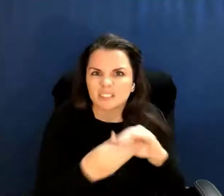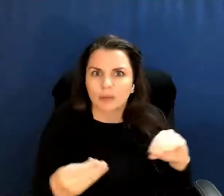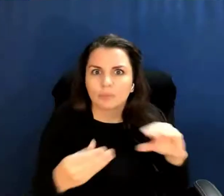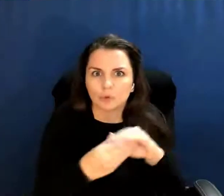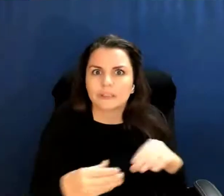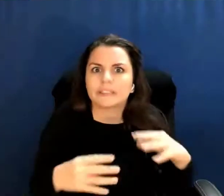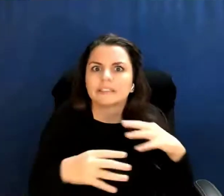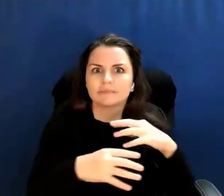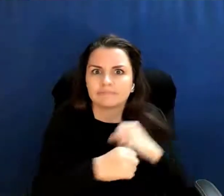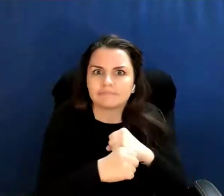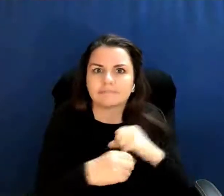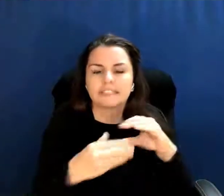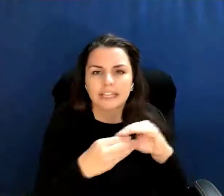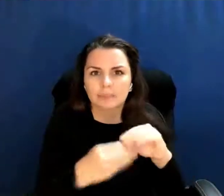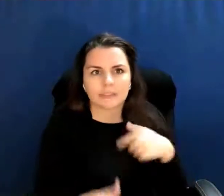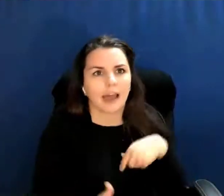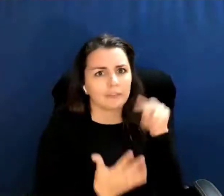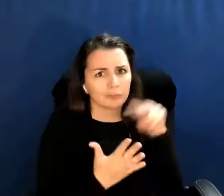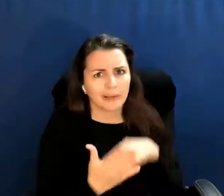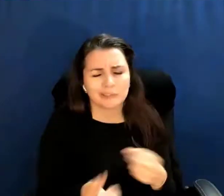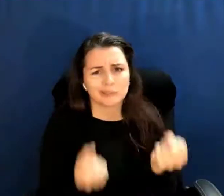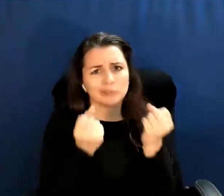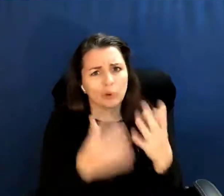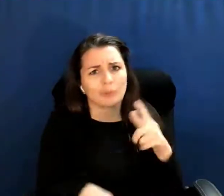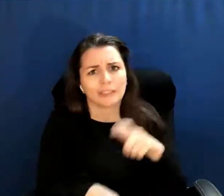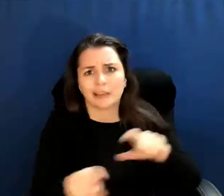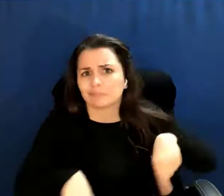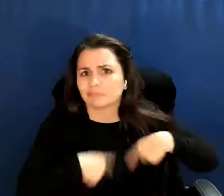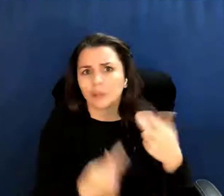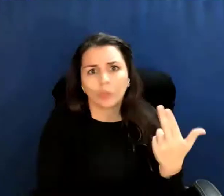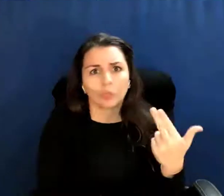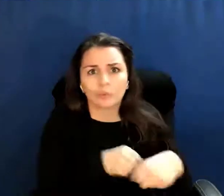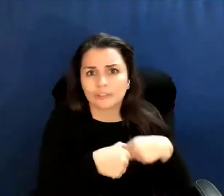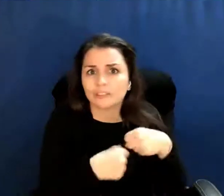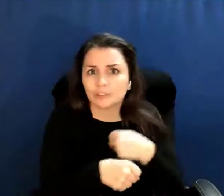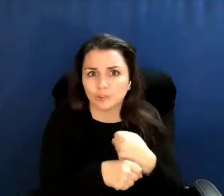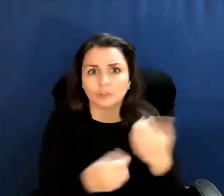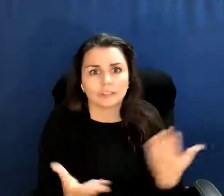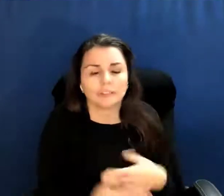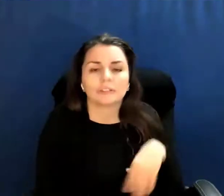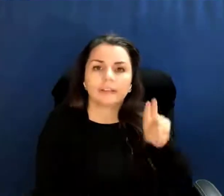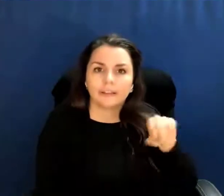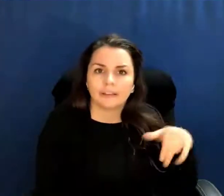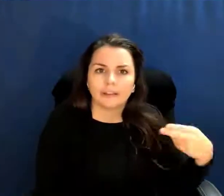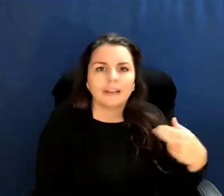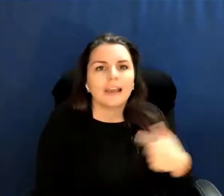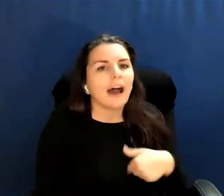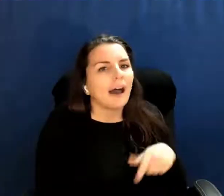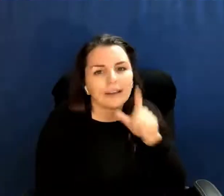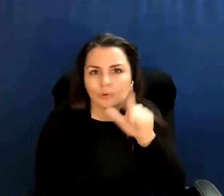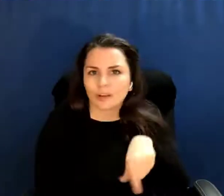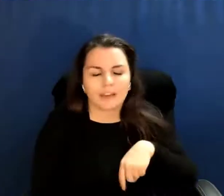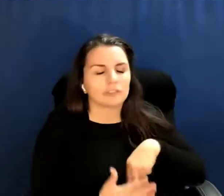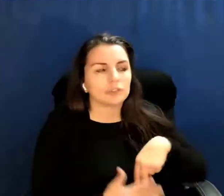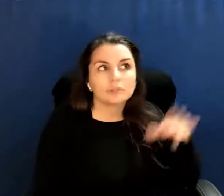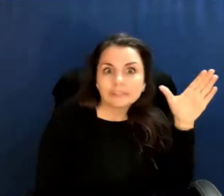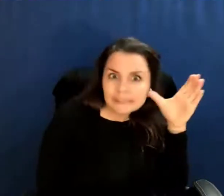that I don't need to have heard the review to really be able to pick out what the important things are that you need to recognize.